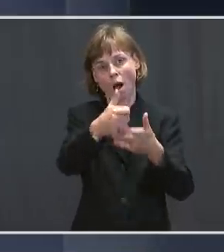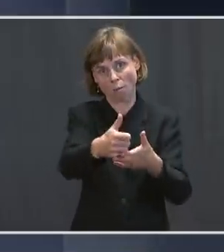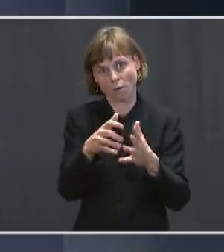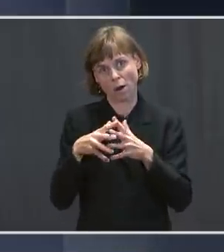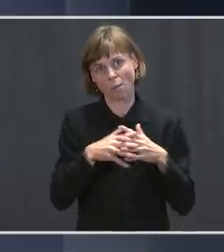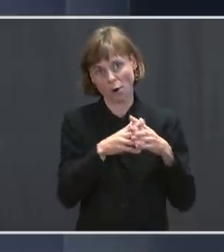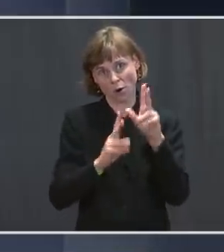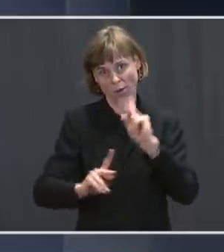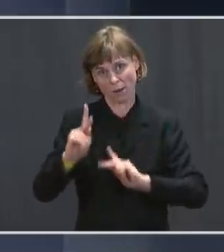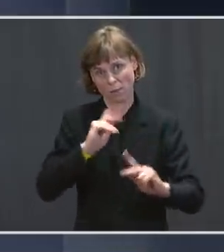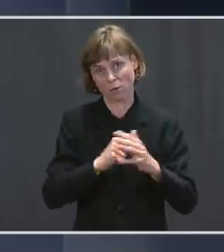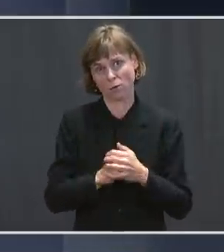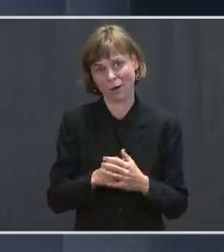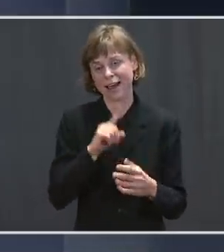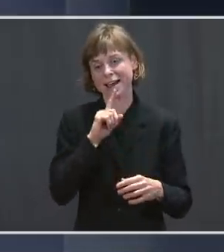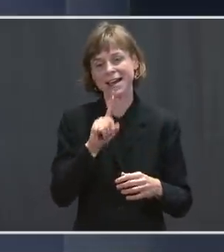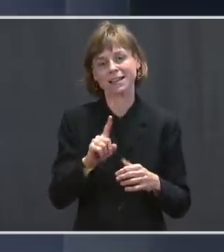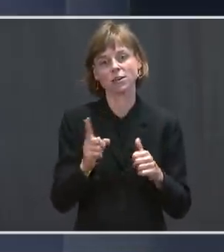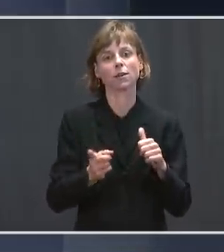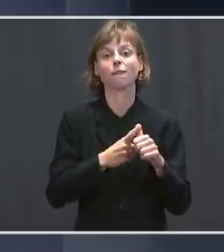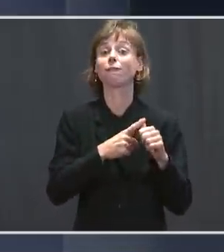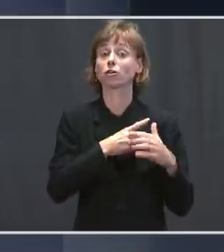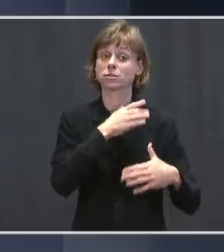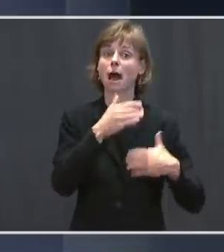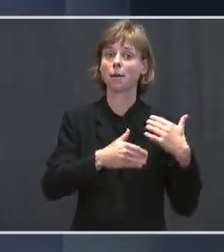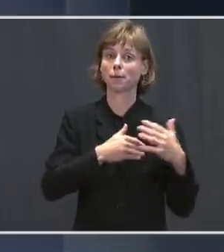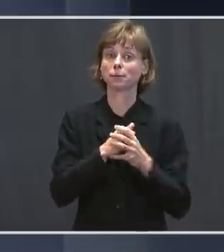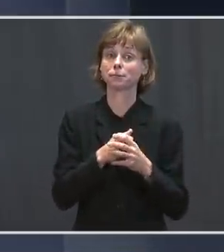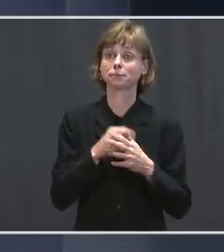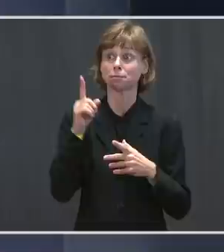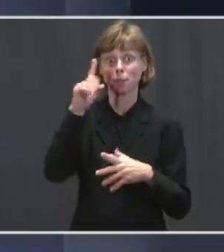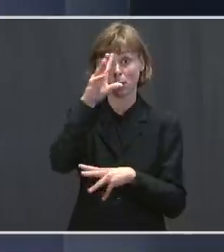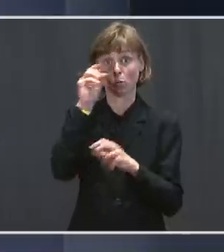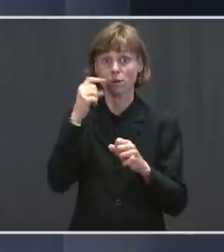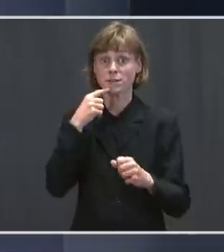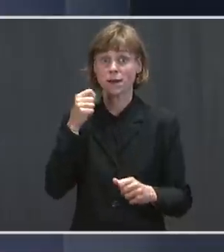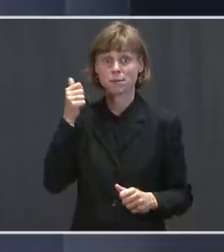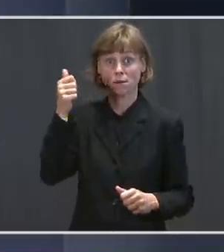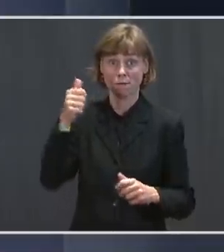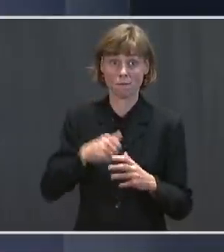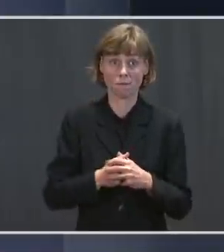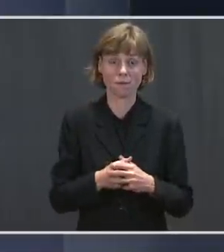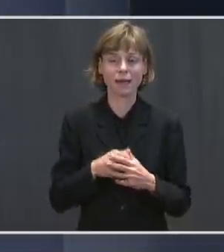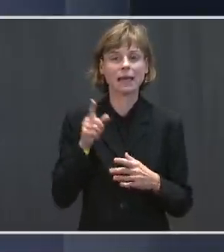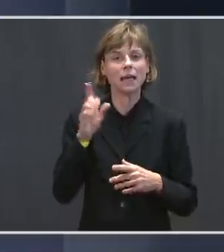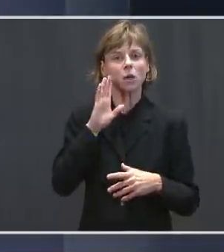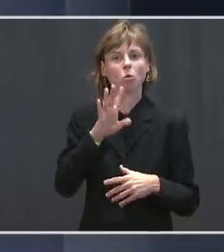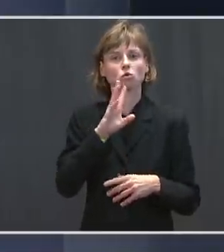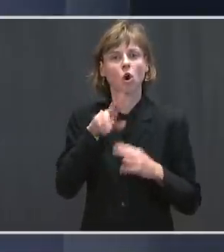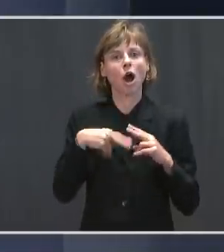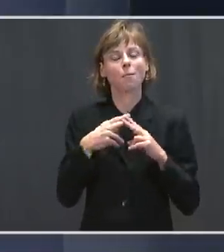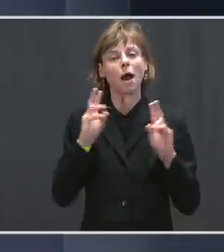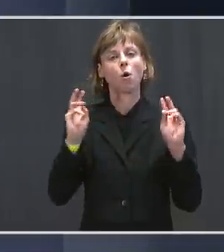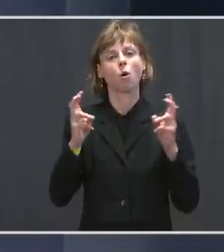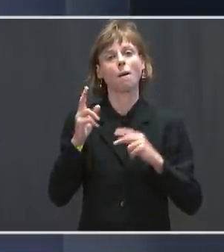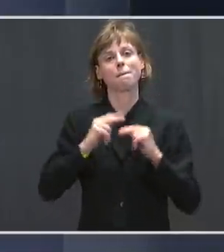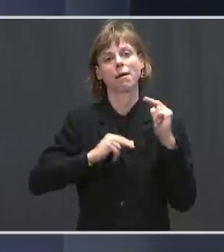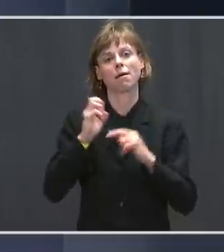It is a first step. As he noted, I should say, he's also going to talk about his Build Back Better agenda in the coming months.